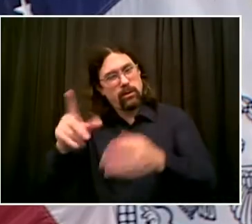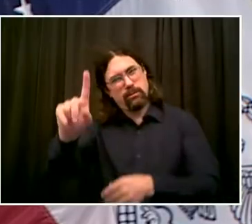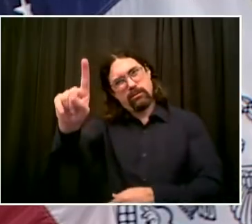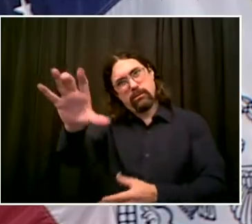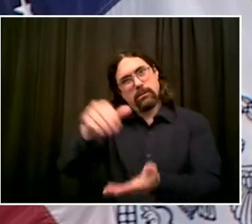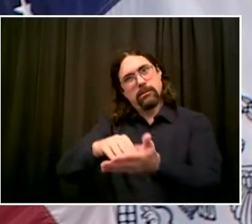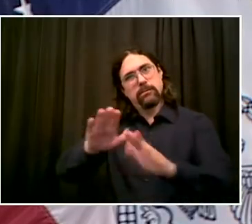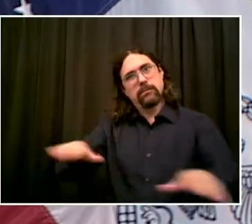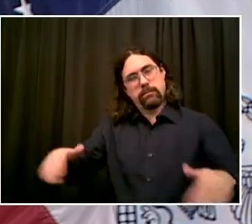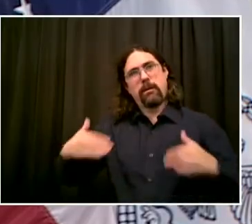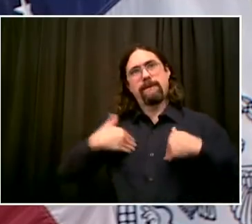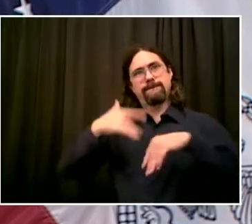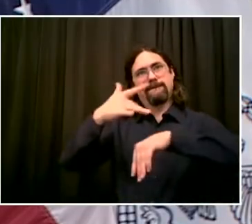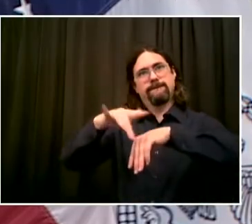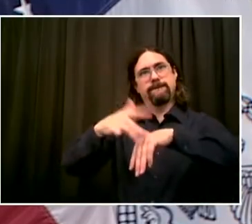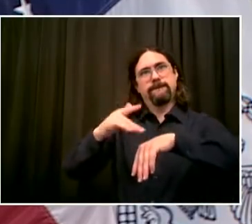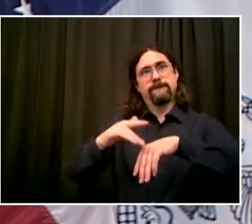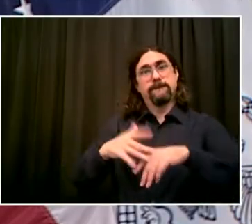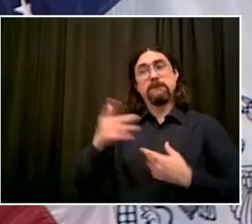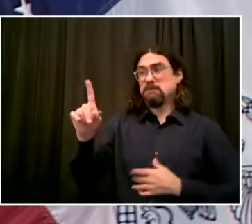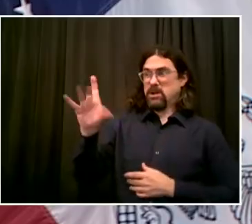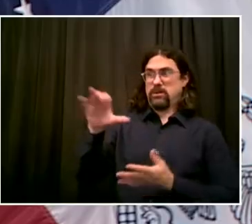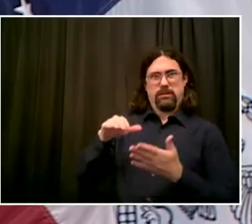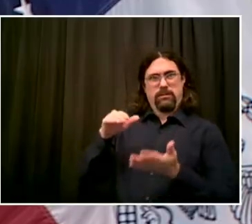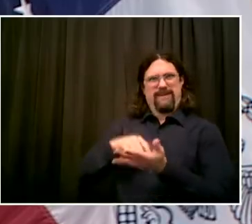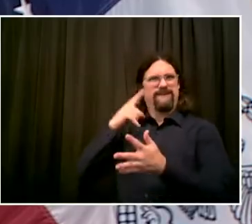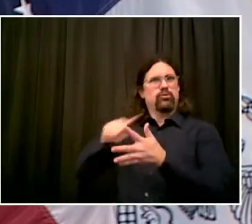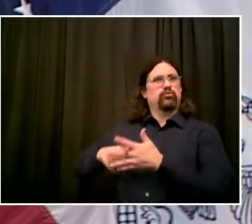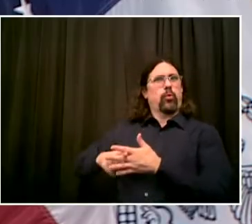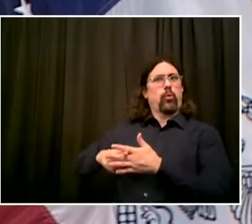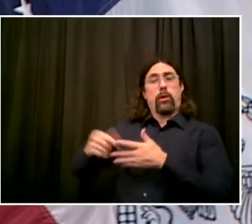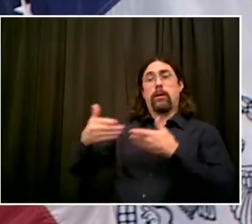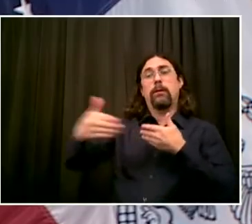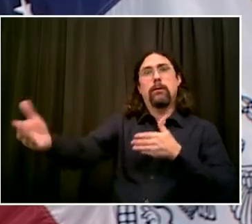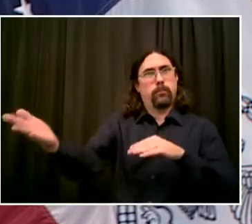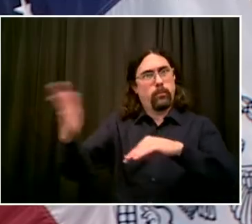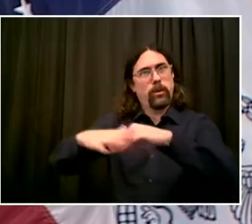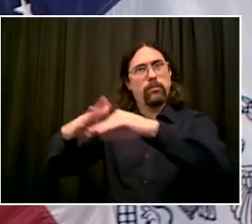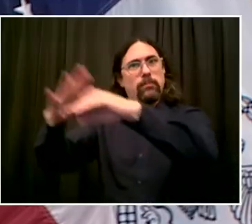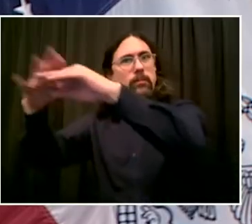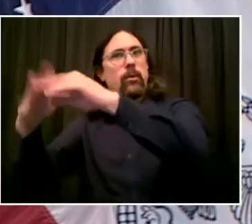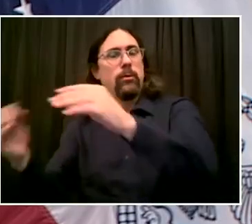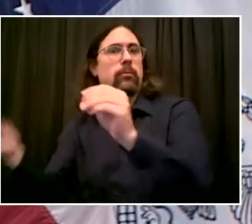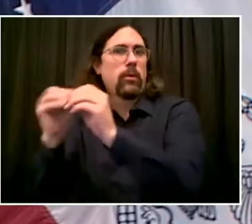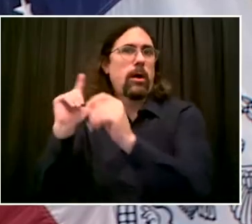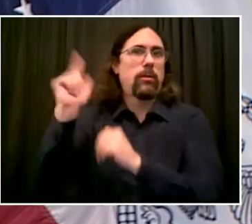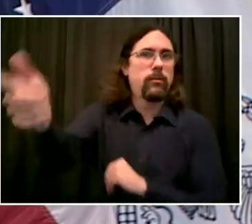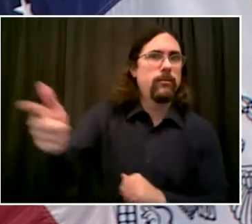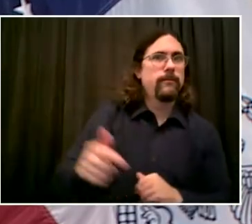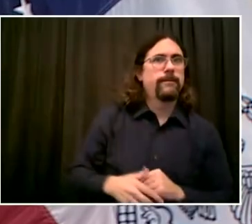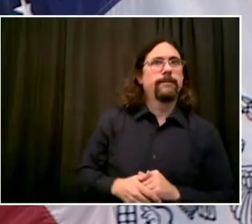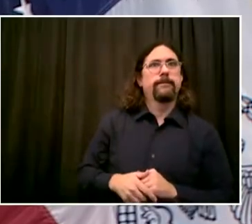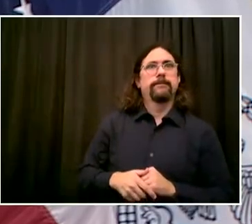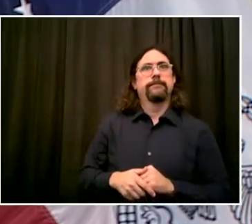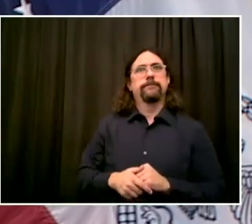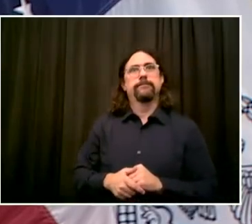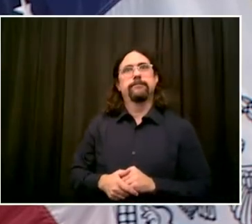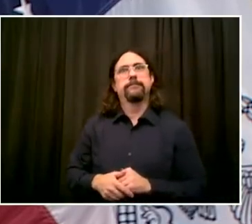WE WILL MAKE THINGS HAPPEN NO MATTER WHAT. THERLE'L E B CHLDICREA RFO 100,000 KI DSAND